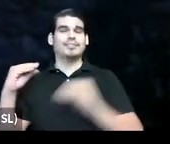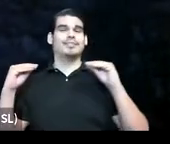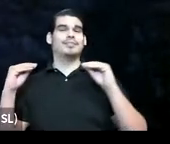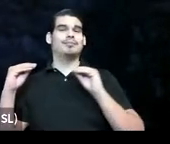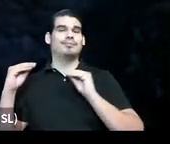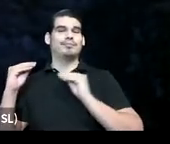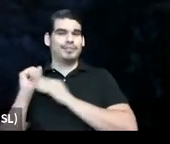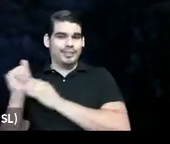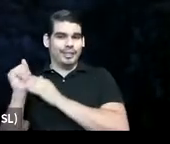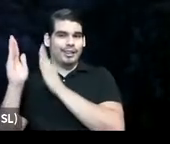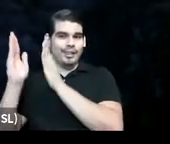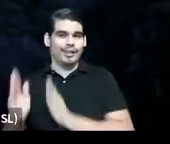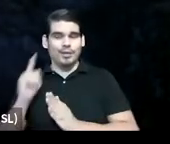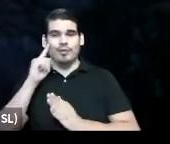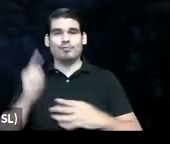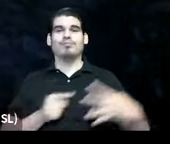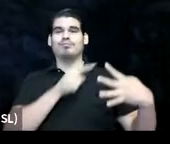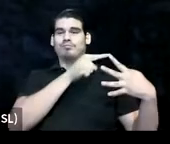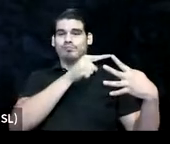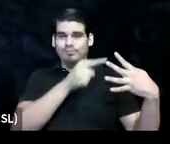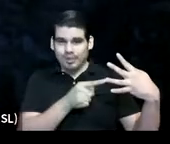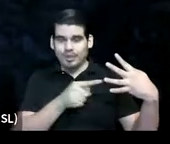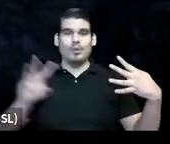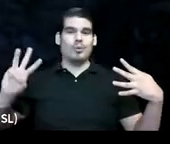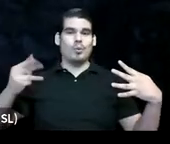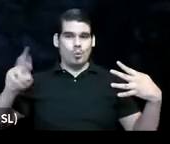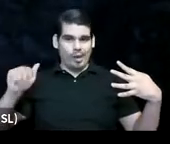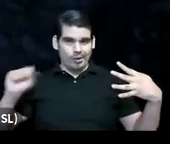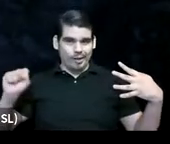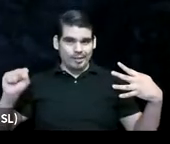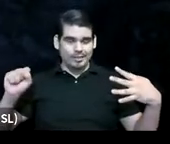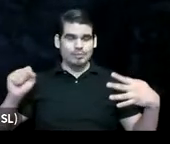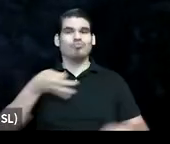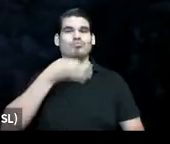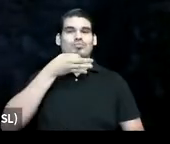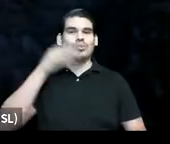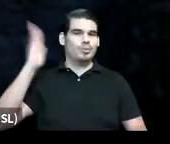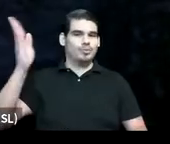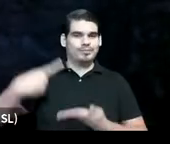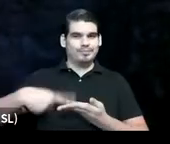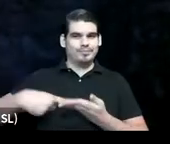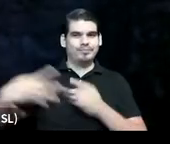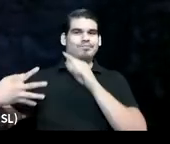the amazing RAD of Region one to go further in depth on explaining this resolution.